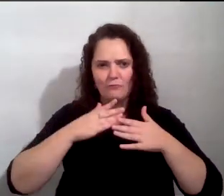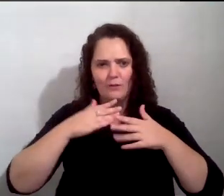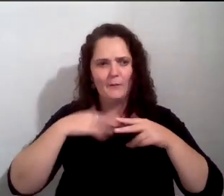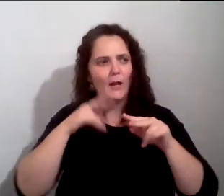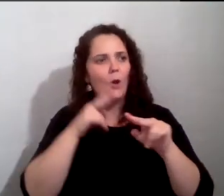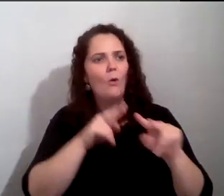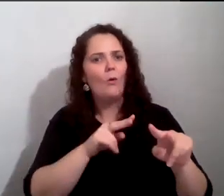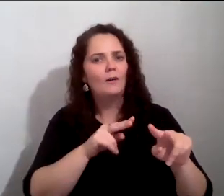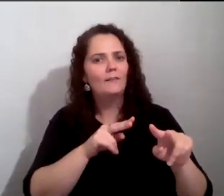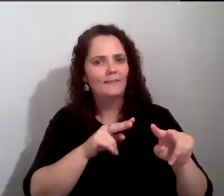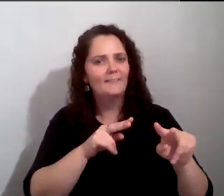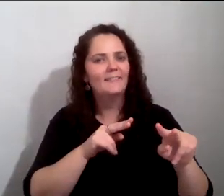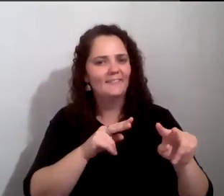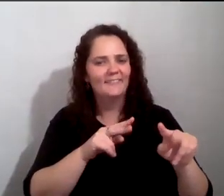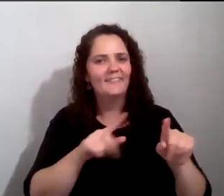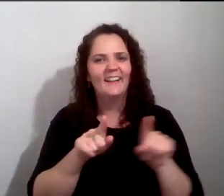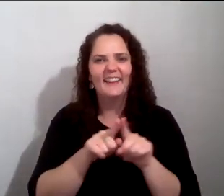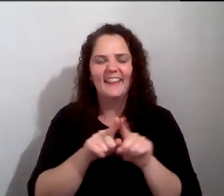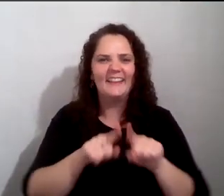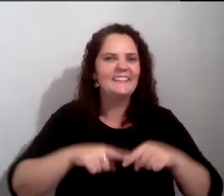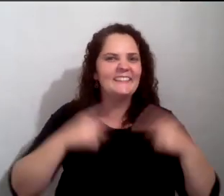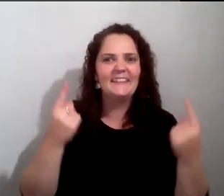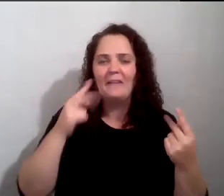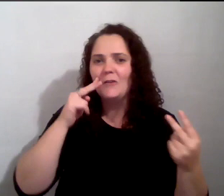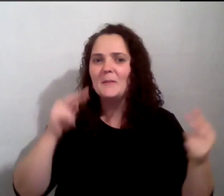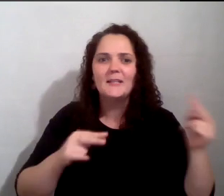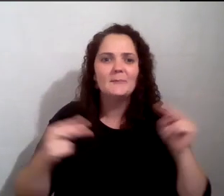Of course and these works of course pre-date